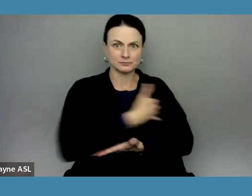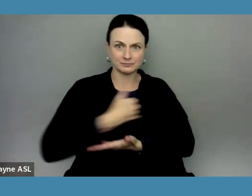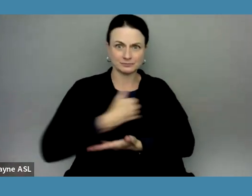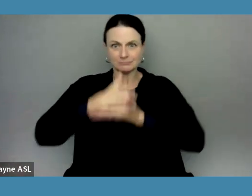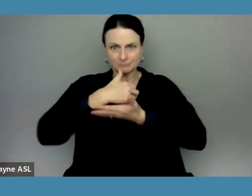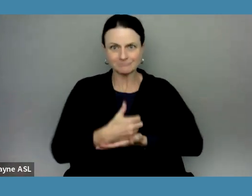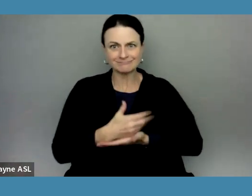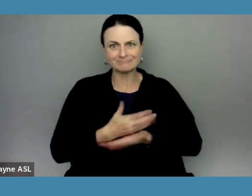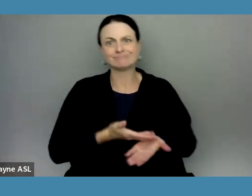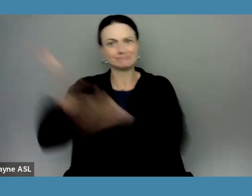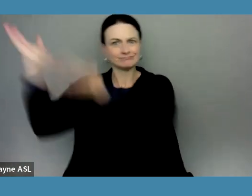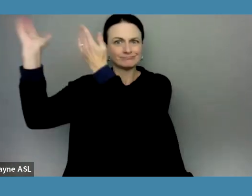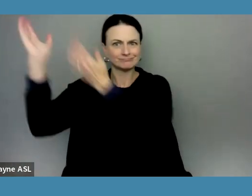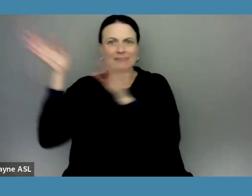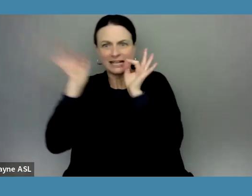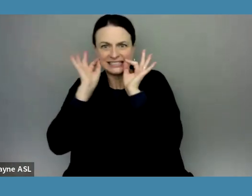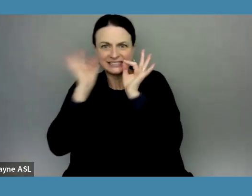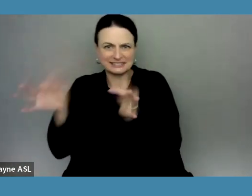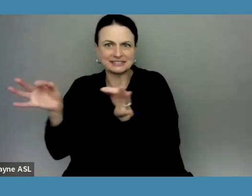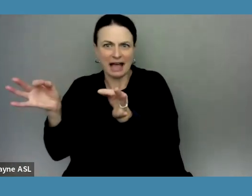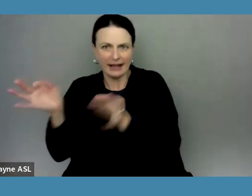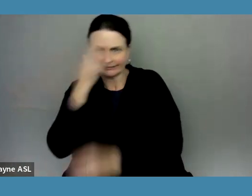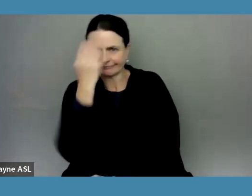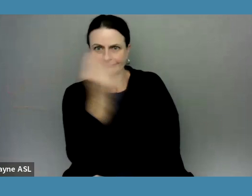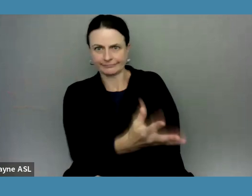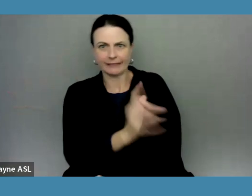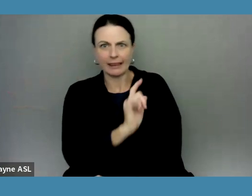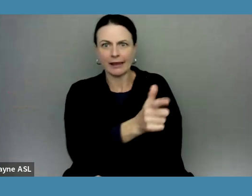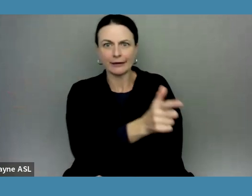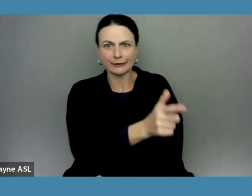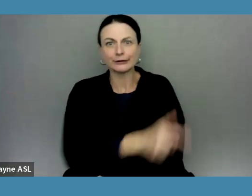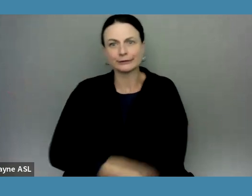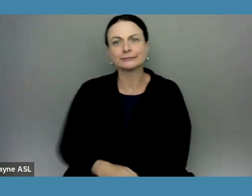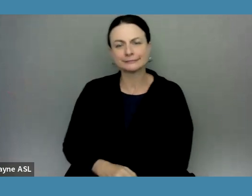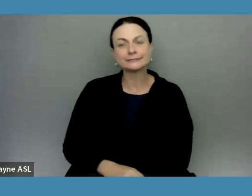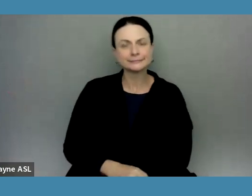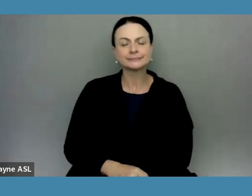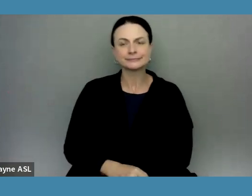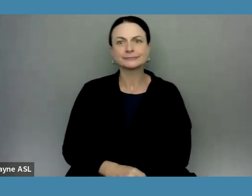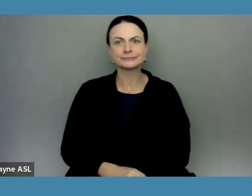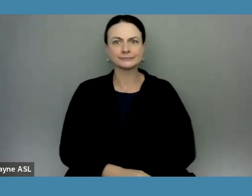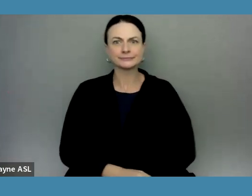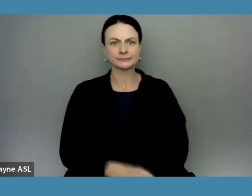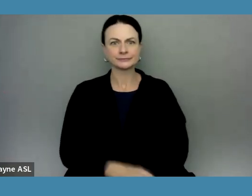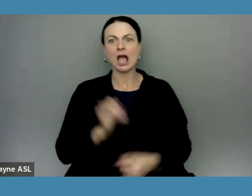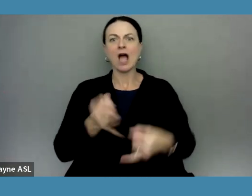well, the testimony and evidence that's been collected under consideration. And then they issue a final written order.